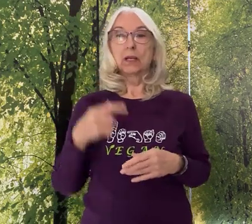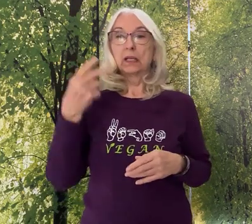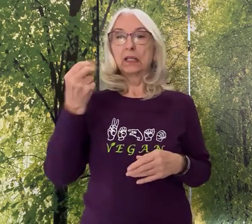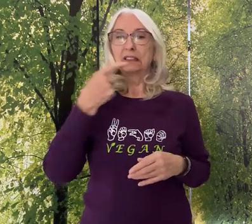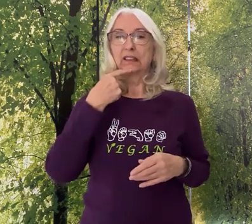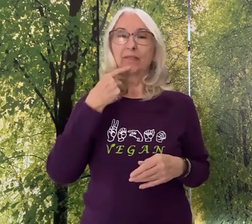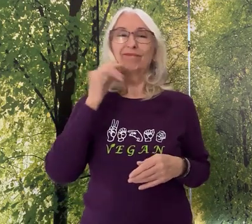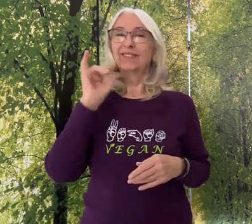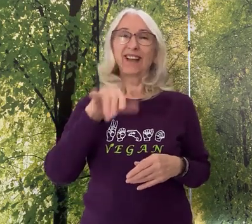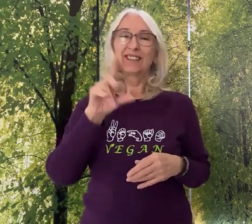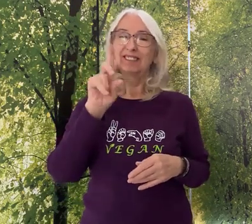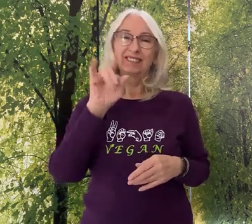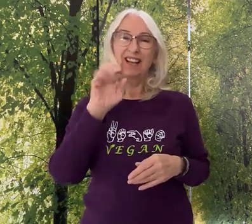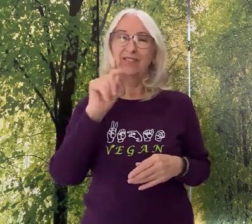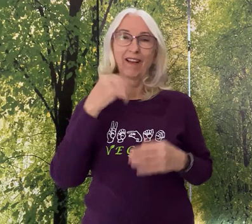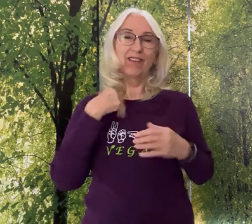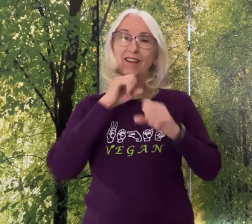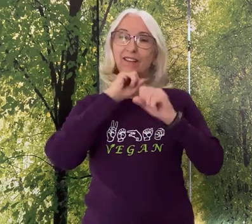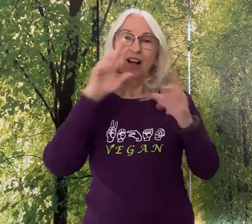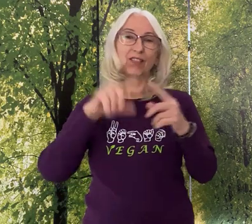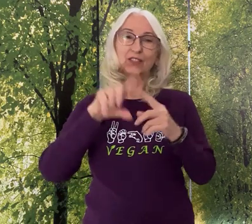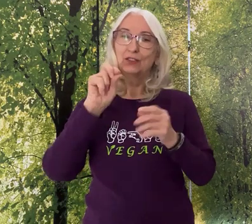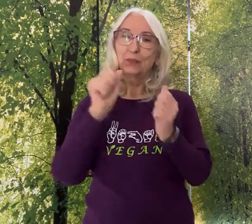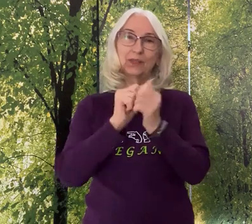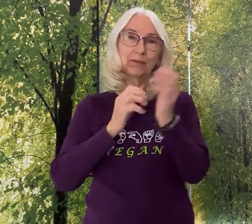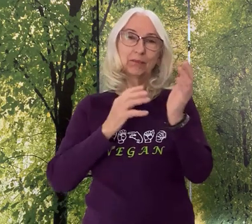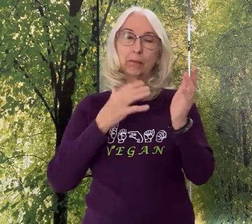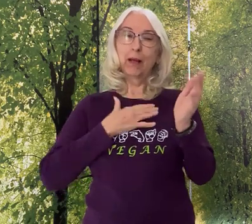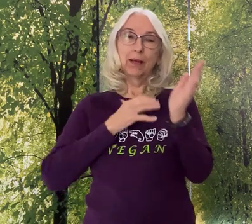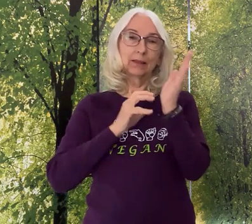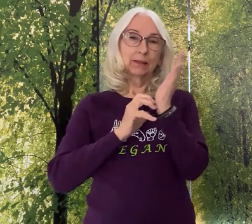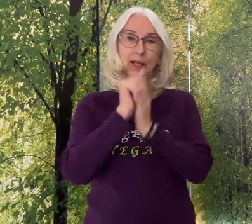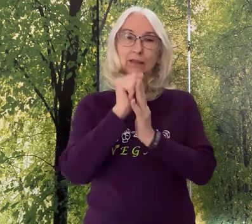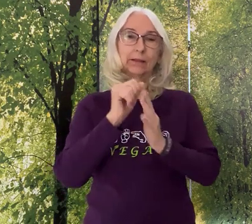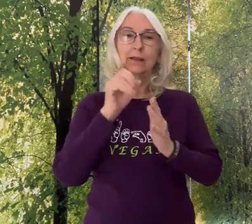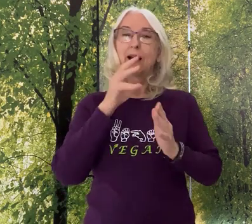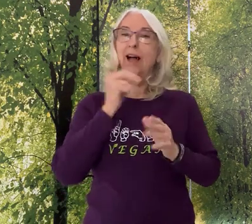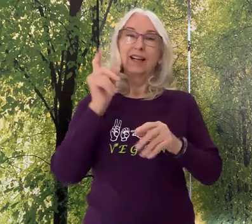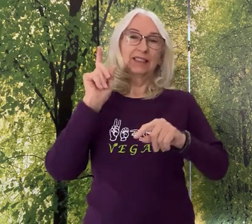He said that diet had nothing to do with my cancer and that